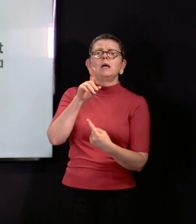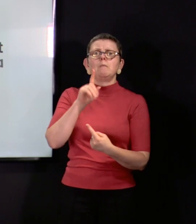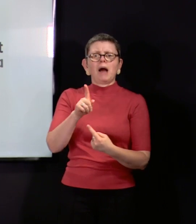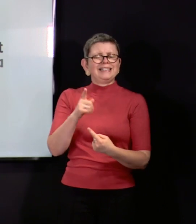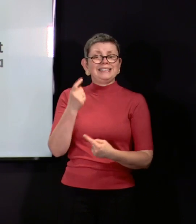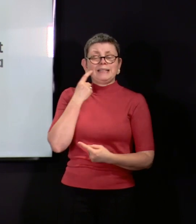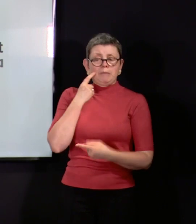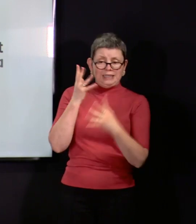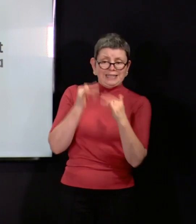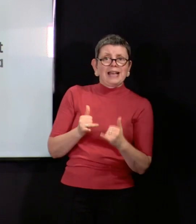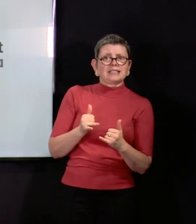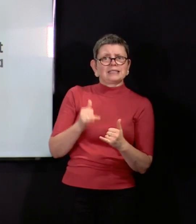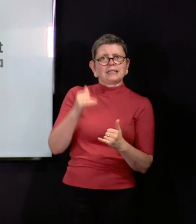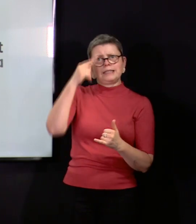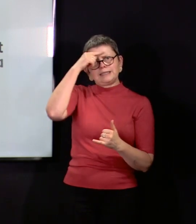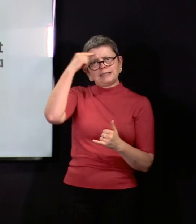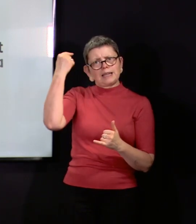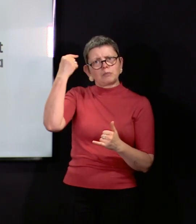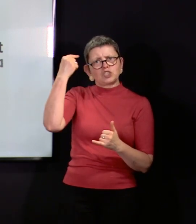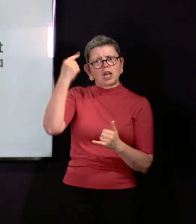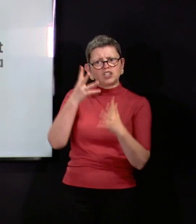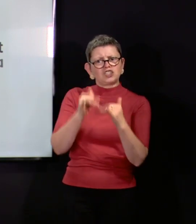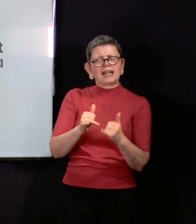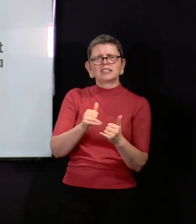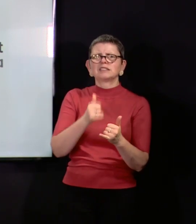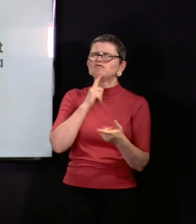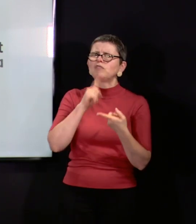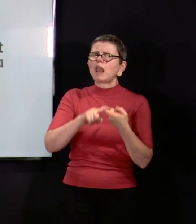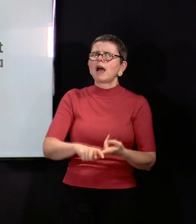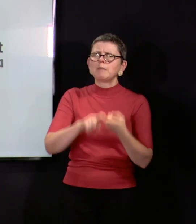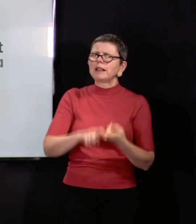you can just do, temperature checks are not very reliable at that kind of level. They